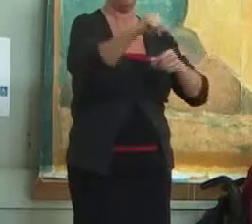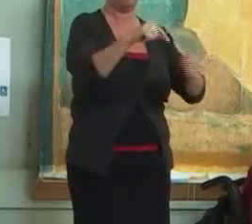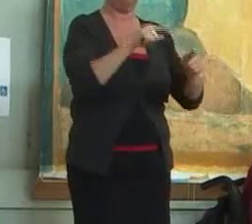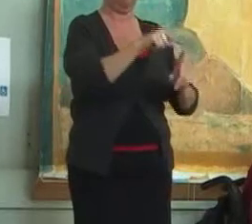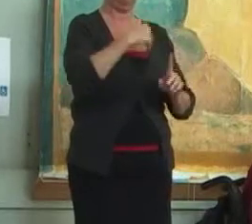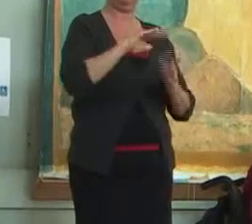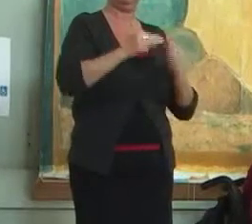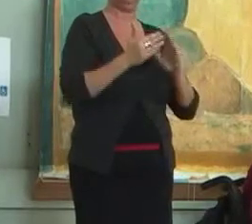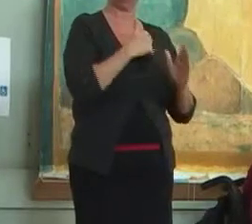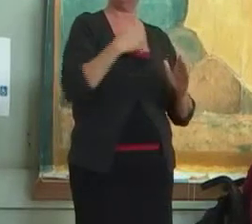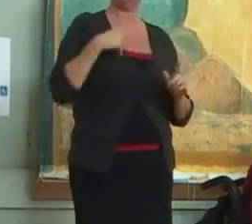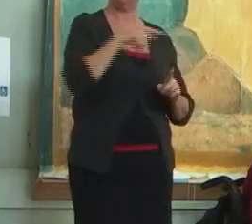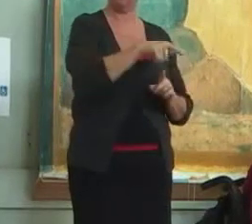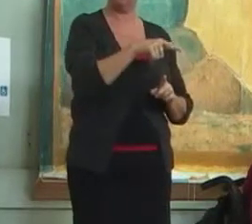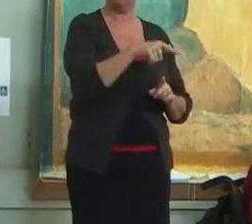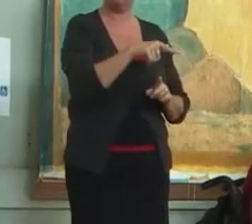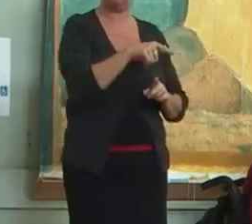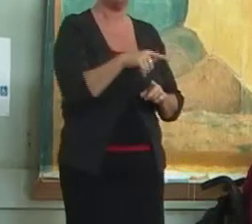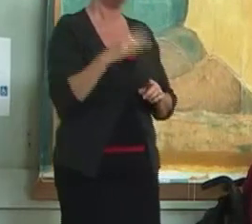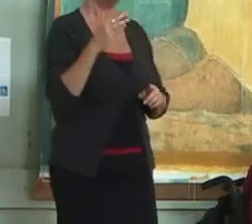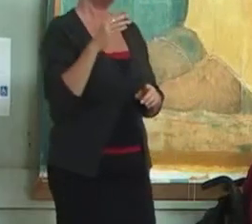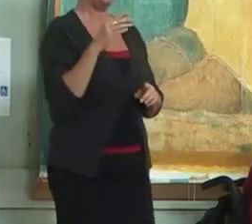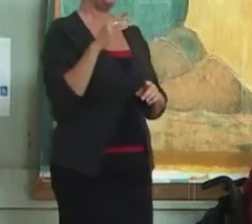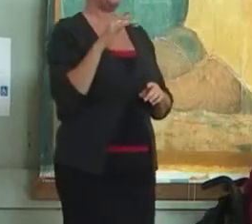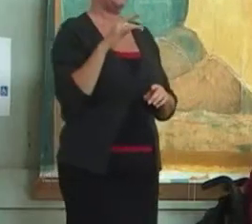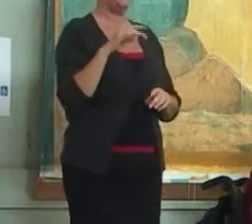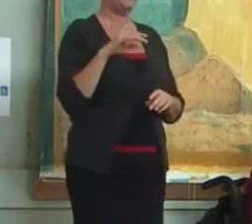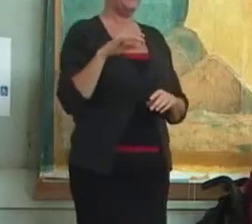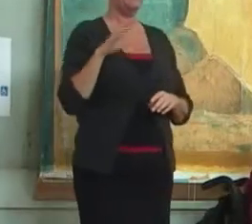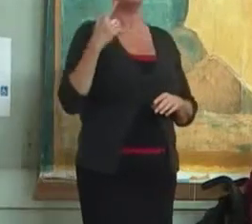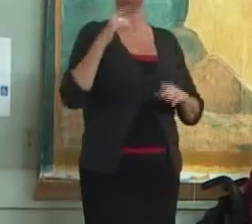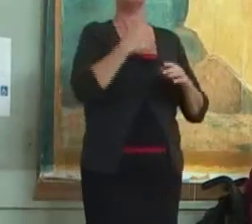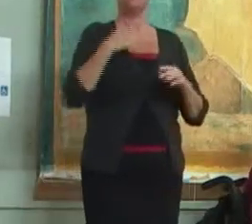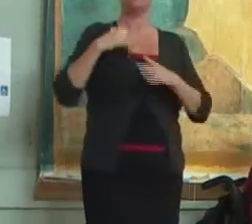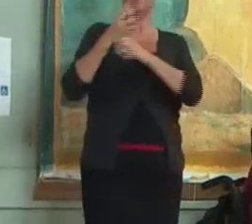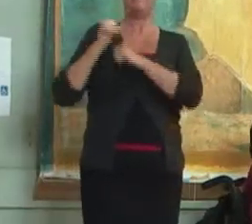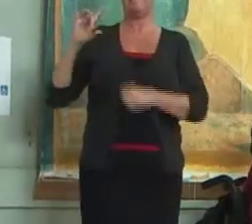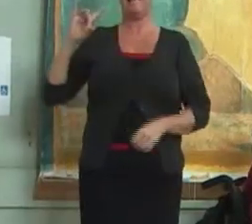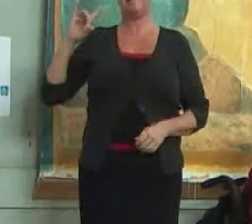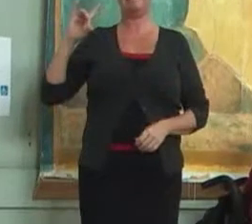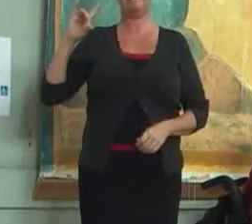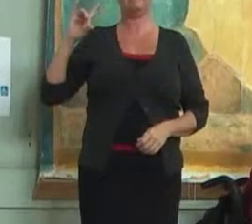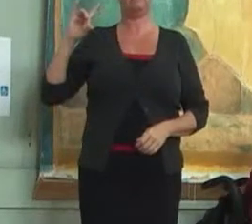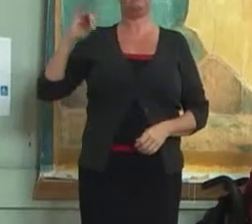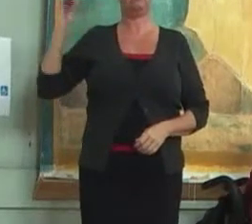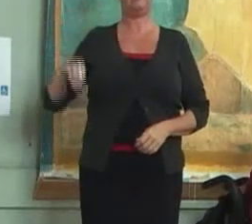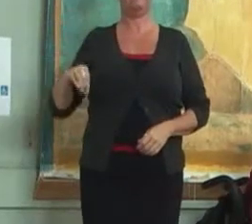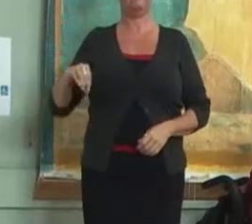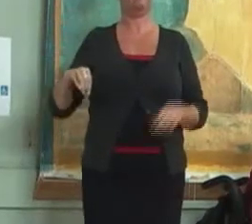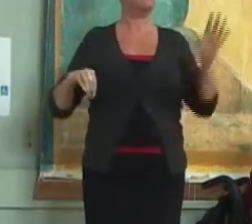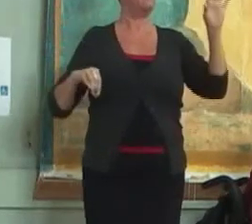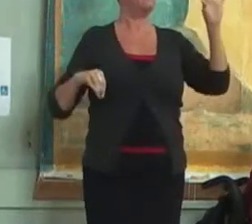the city of Toronto gets 8%. 92% of all the taxes - and that's how governments get their revenues -